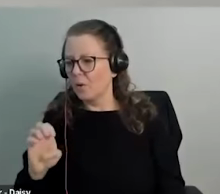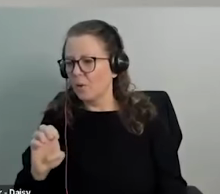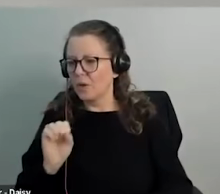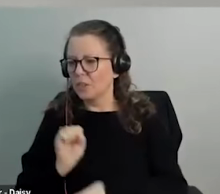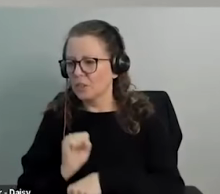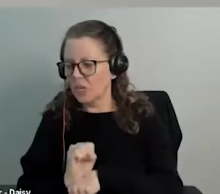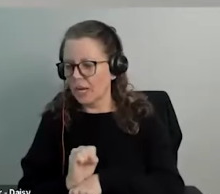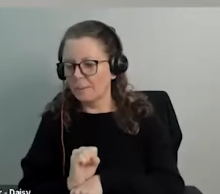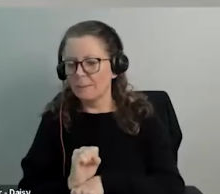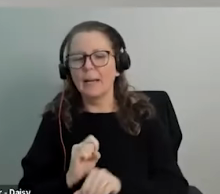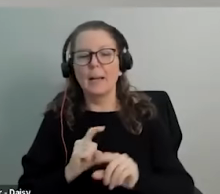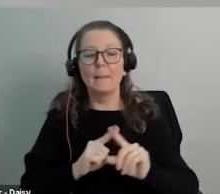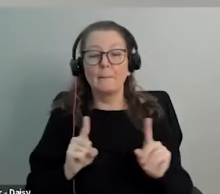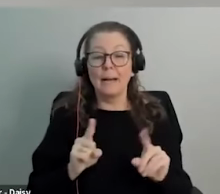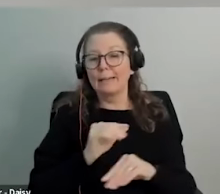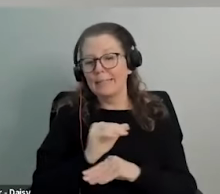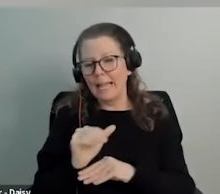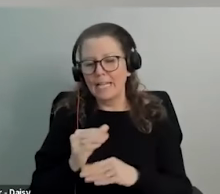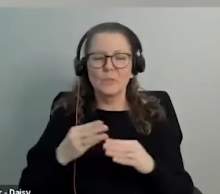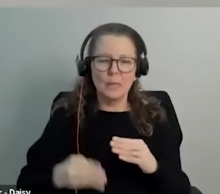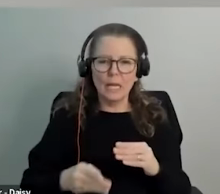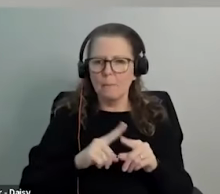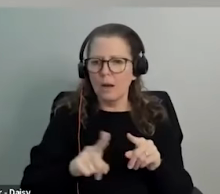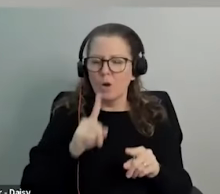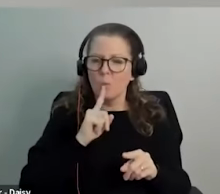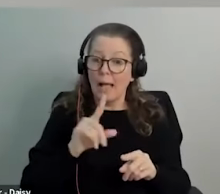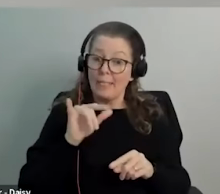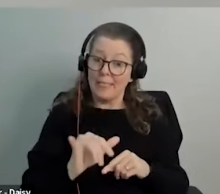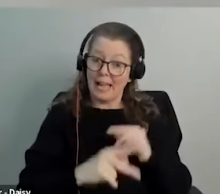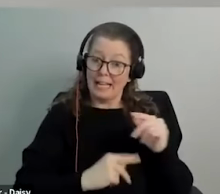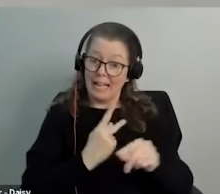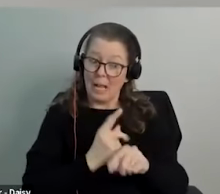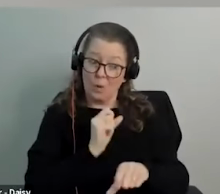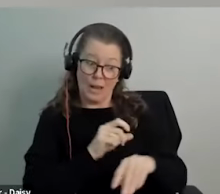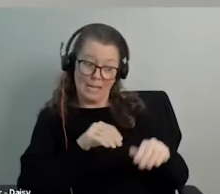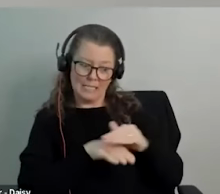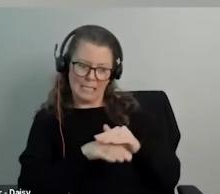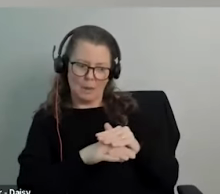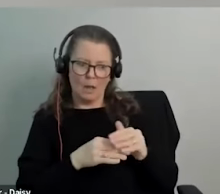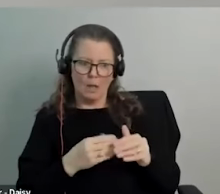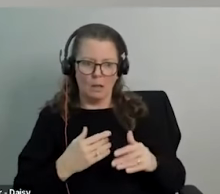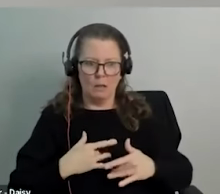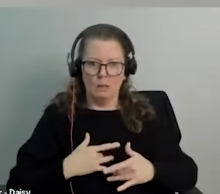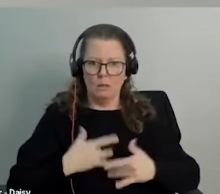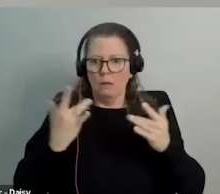But it was because I was so energized and motivated by the work of trying to figure out how do we make these products better,